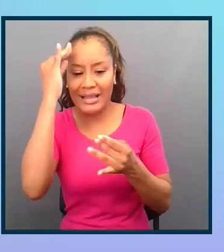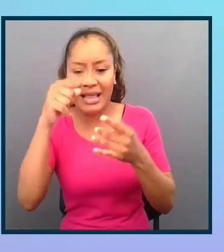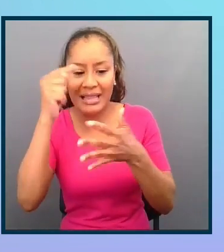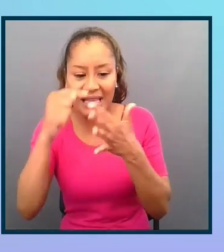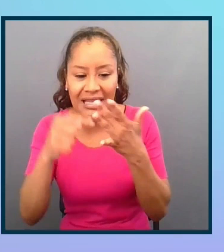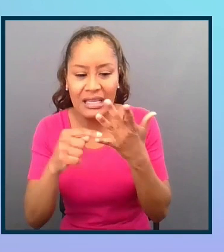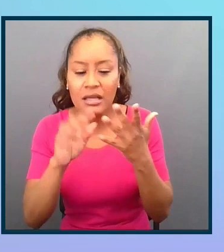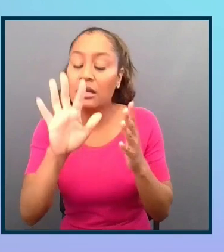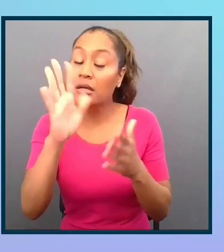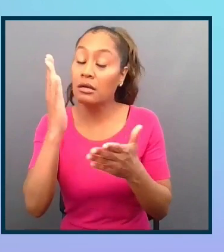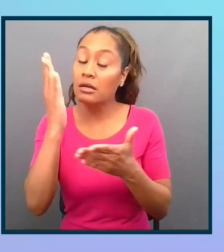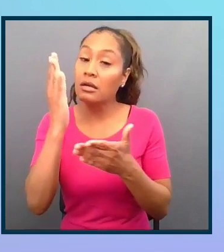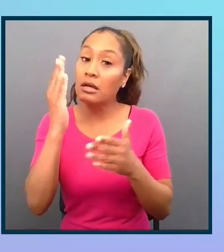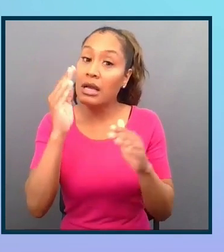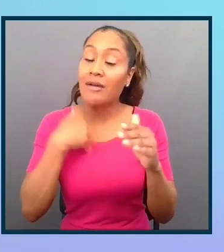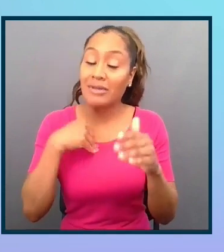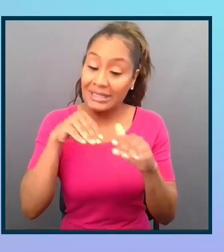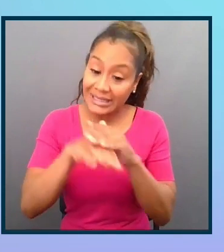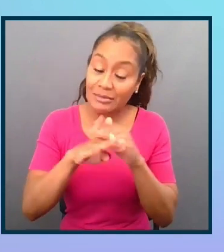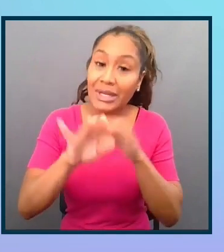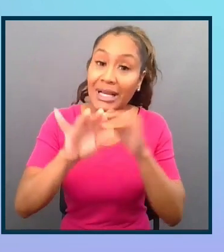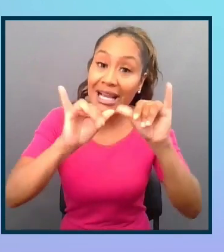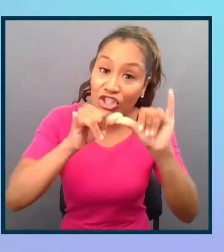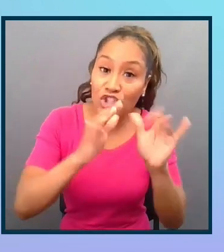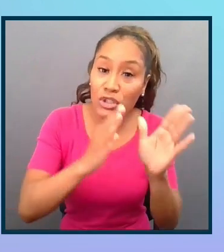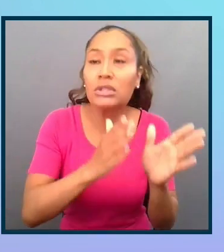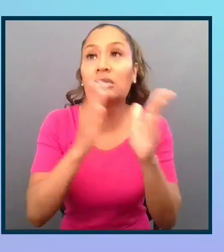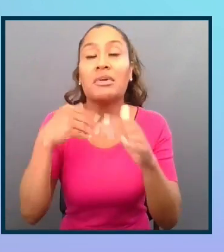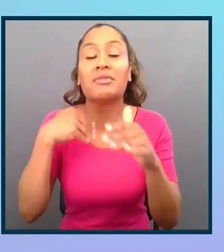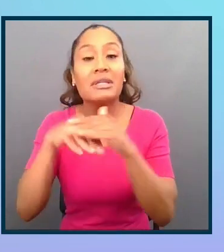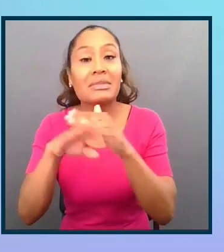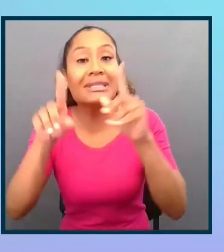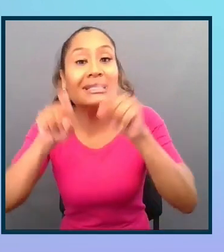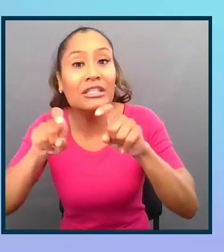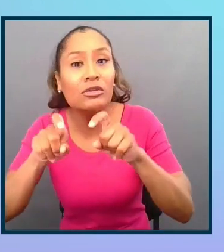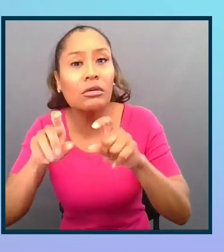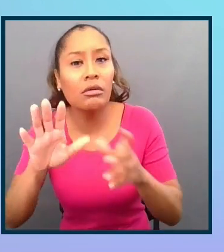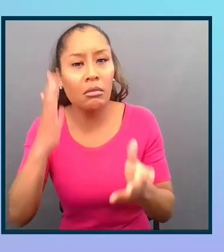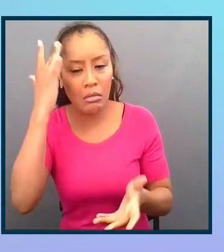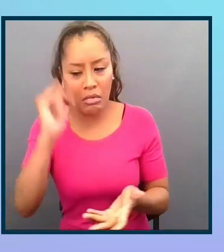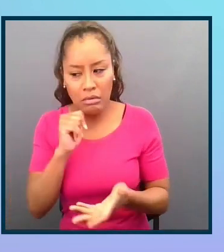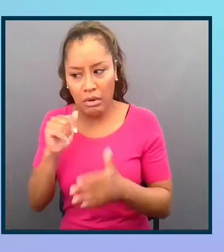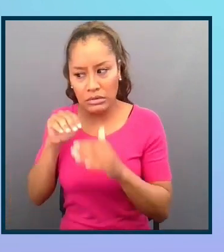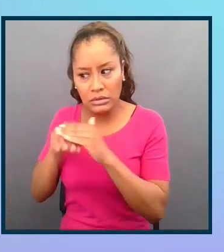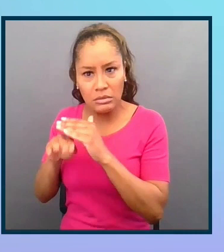We have accessibility engineers. We have accessibility testers. So why wouldn't we have accessibility designers?